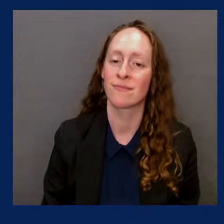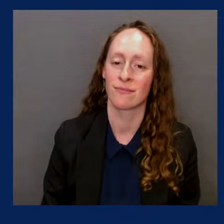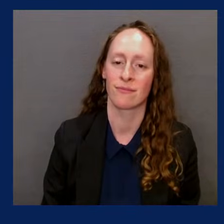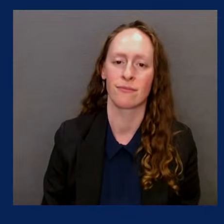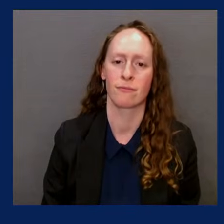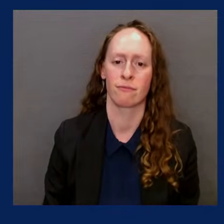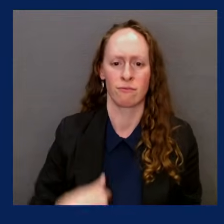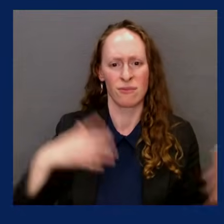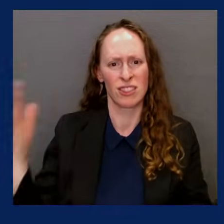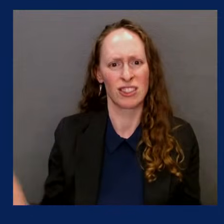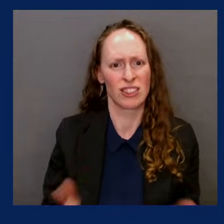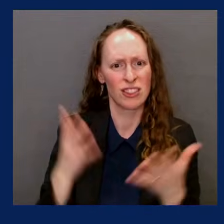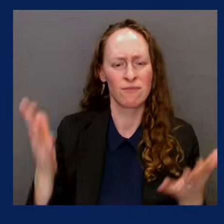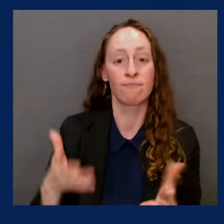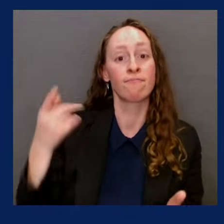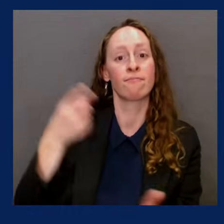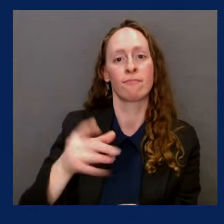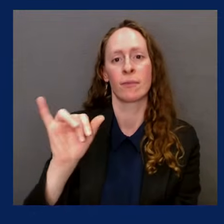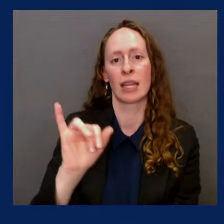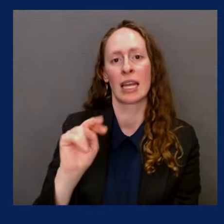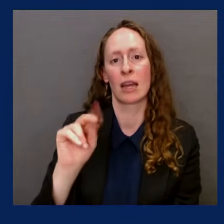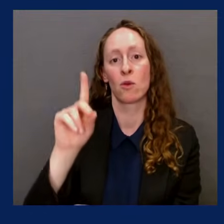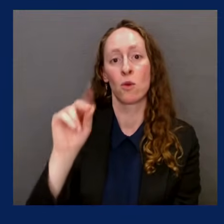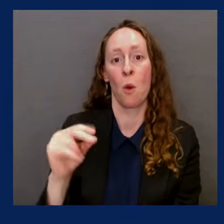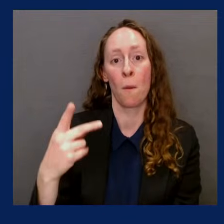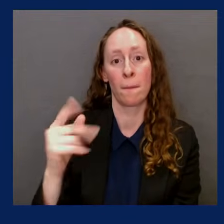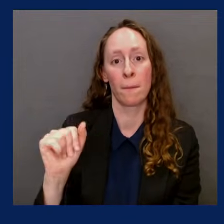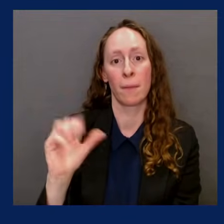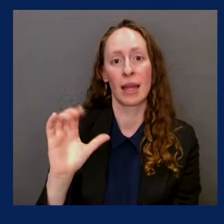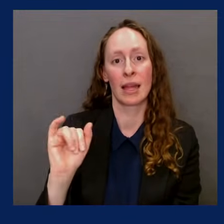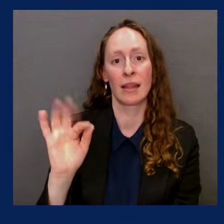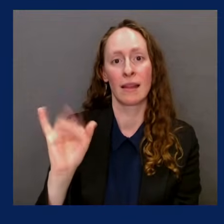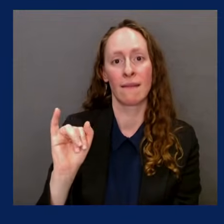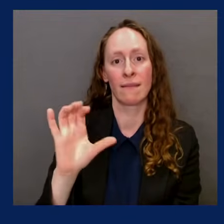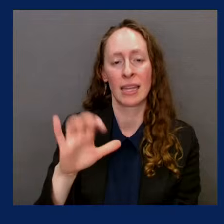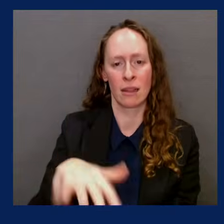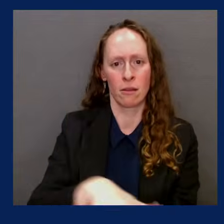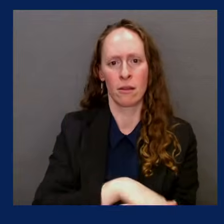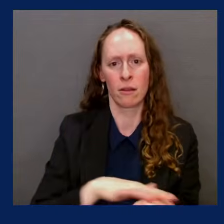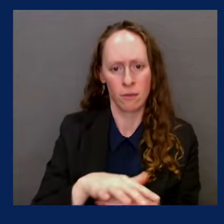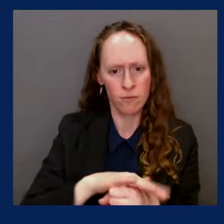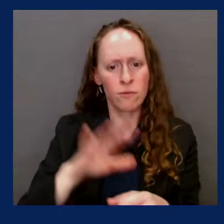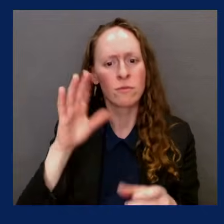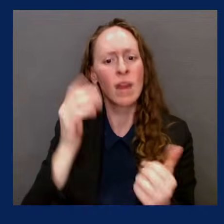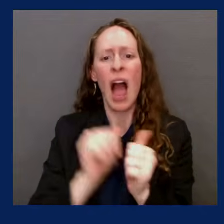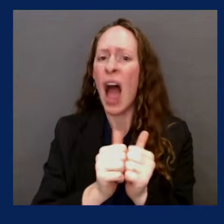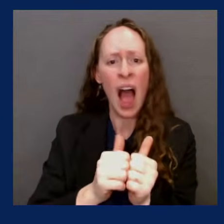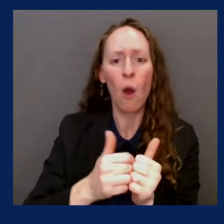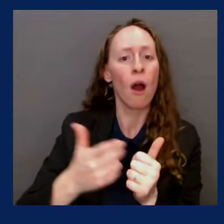Australia and America are supporting the connectivity of the region, and today we announced a new funding